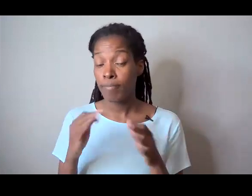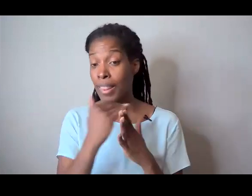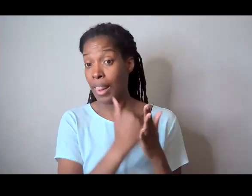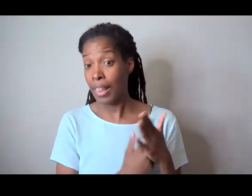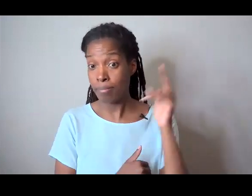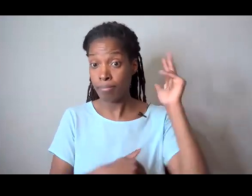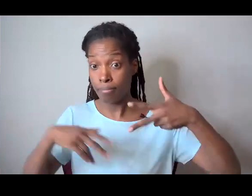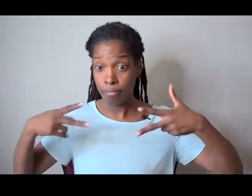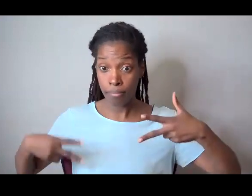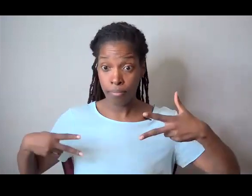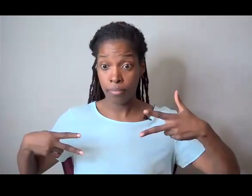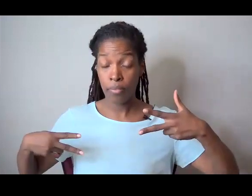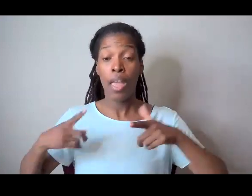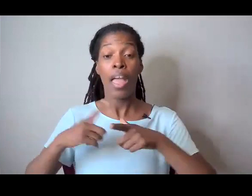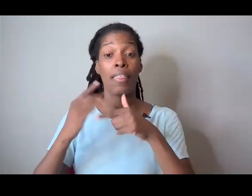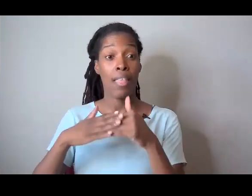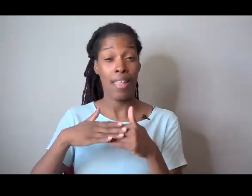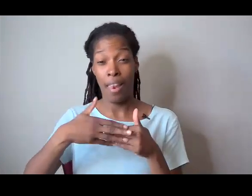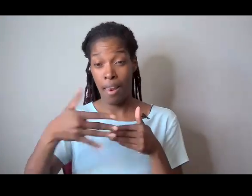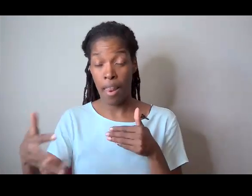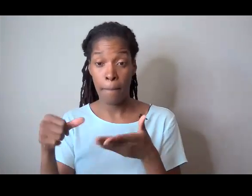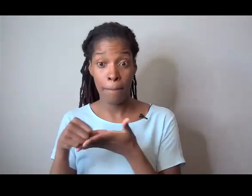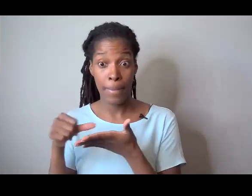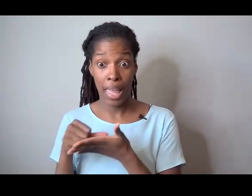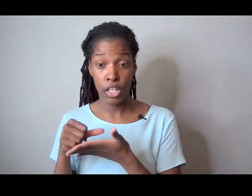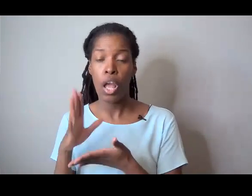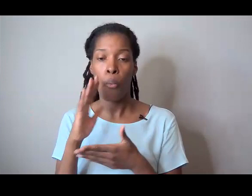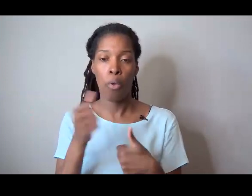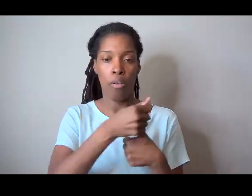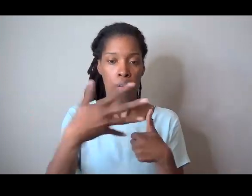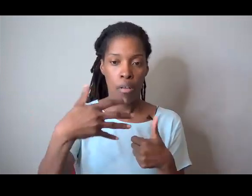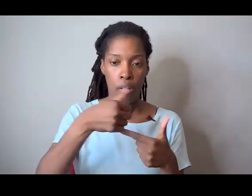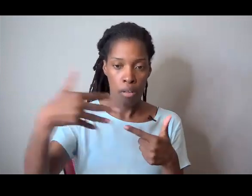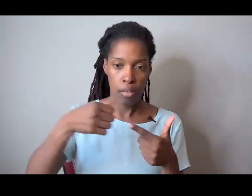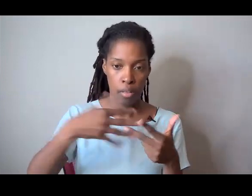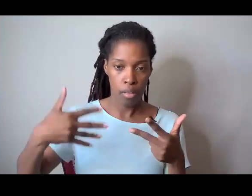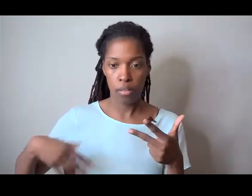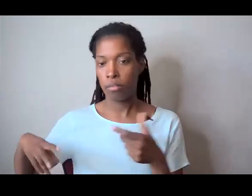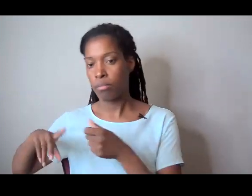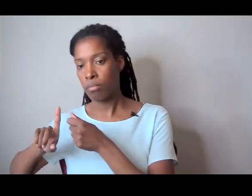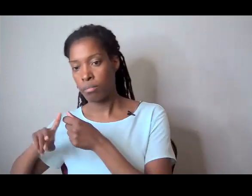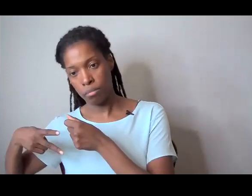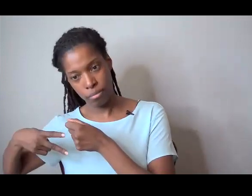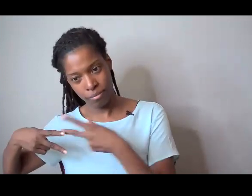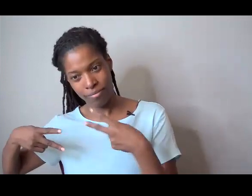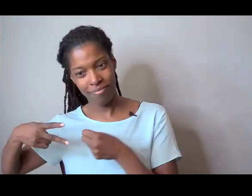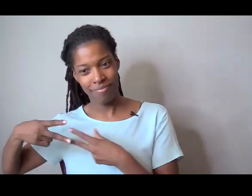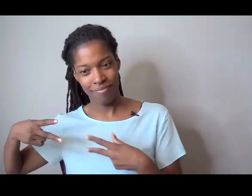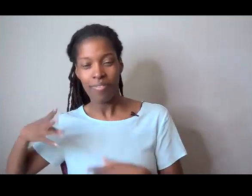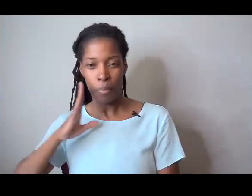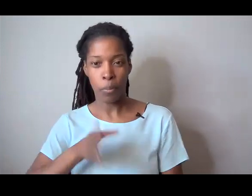we'll do on the following slides is I'm going to dig in to each of them.